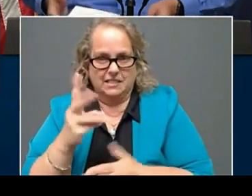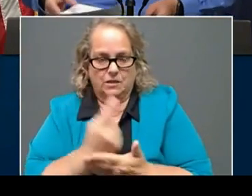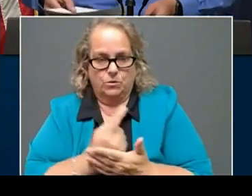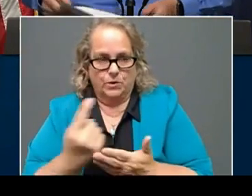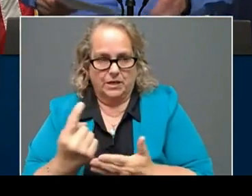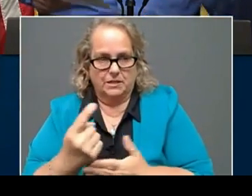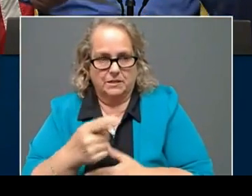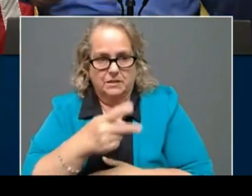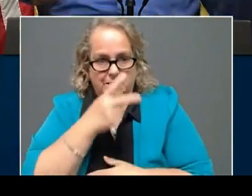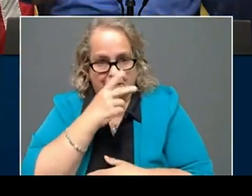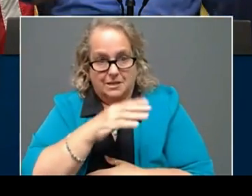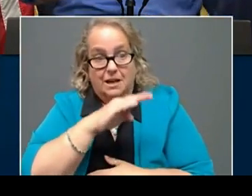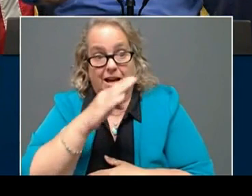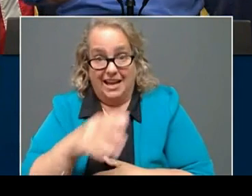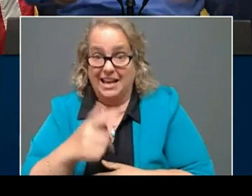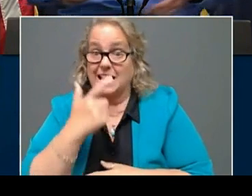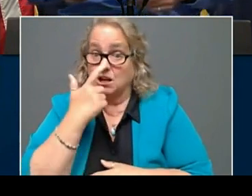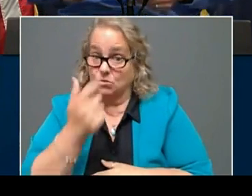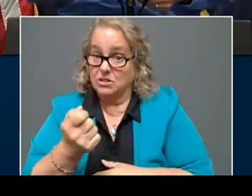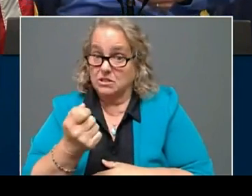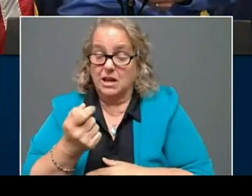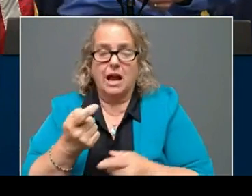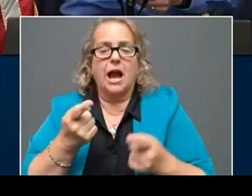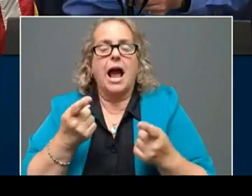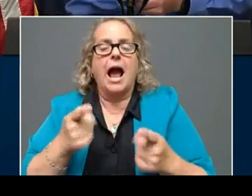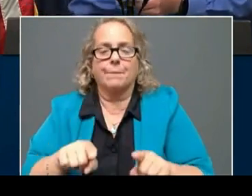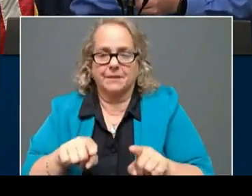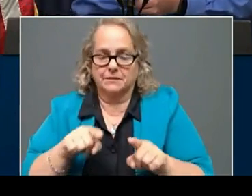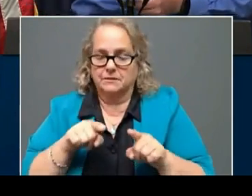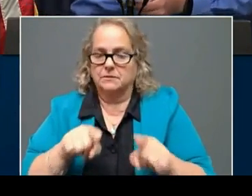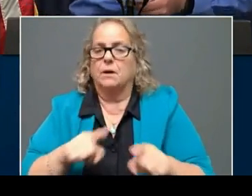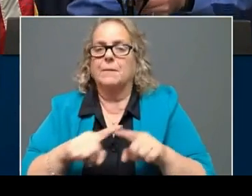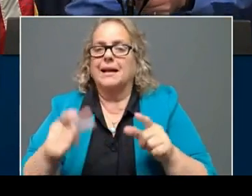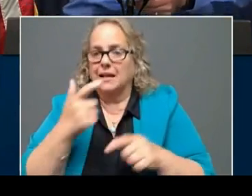interesting. It's purely coincidence but interesting. Those bars on the far